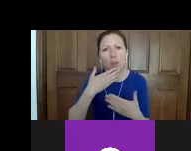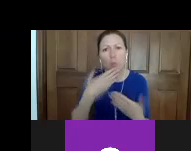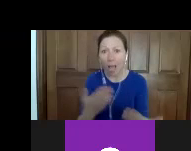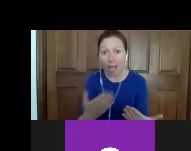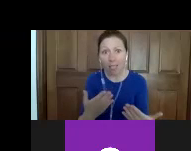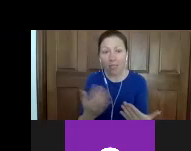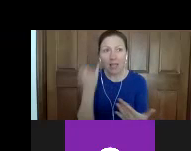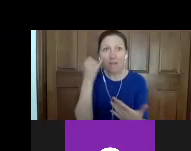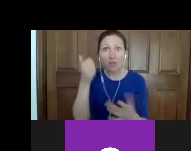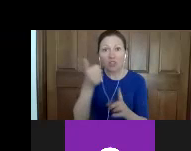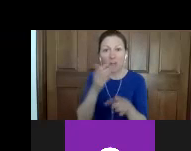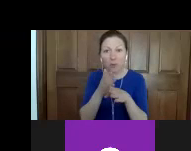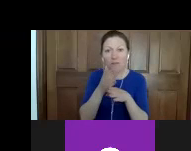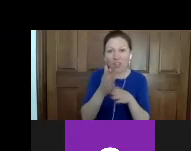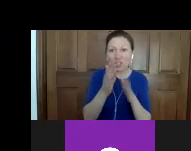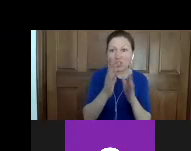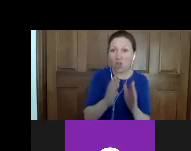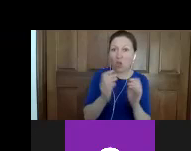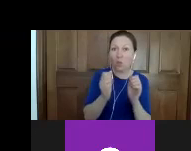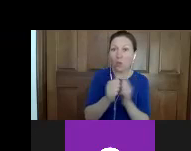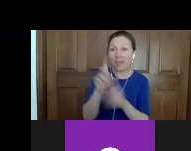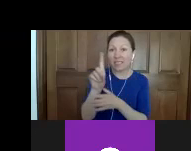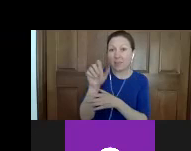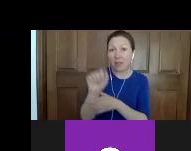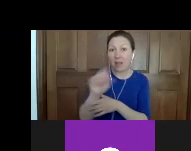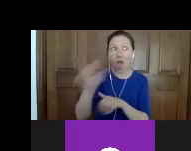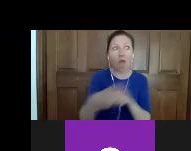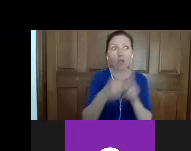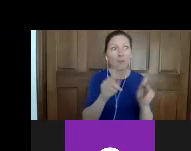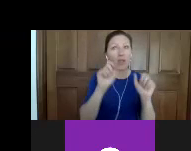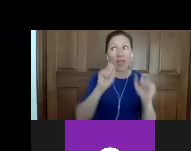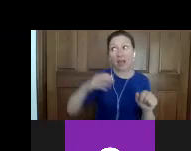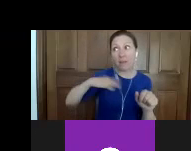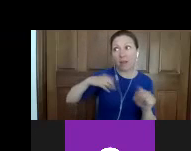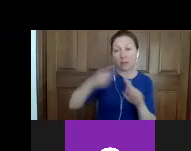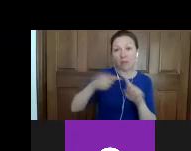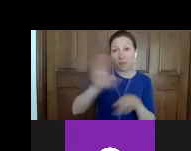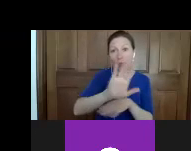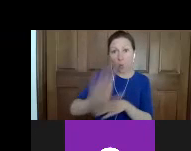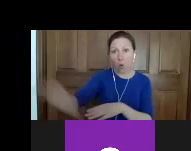are other people that could benefit from your knowledge. I've seen it work. It is amazing.